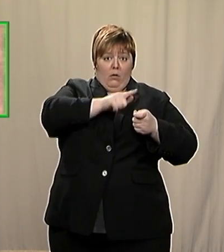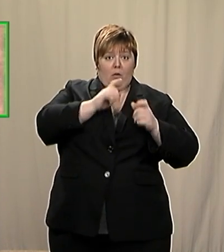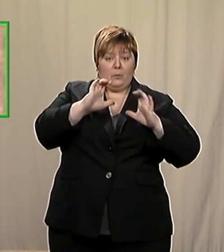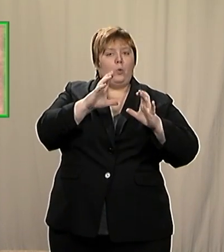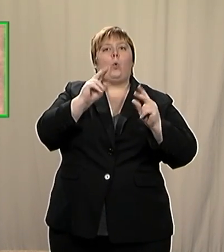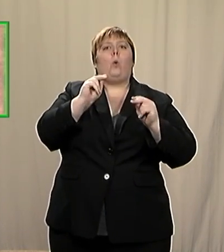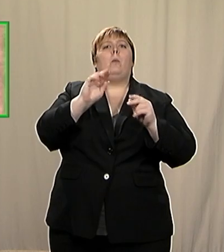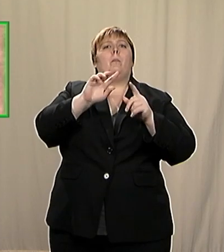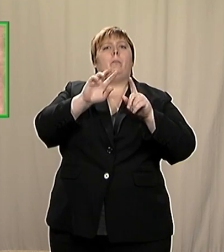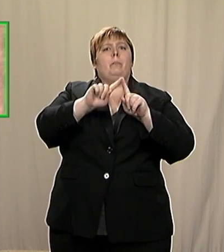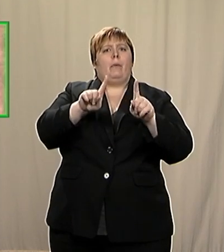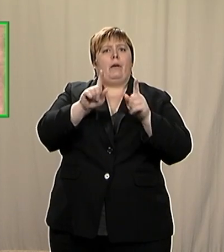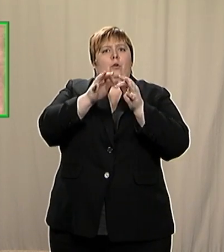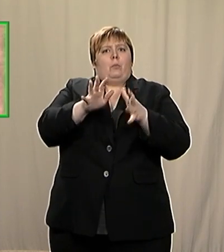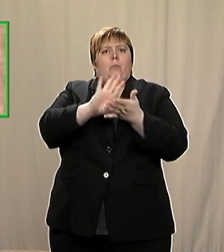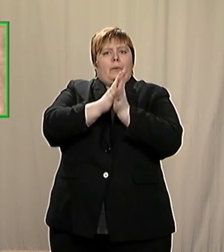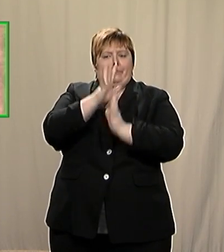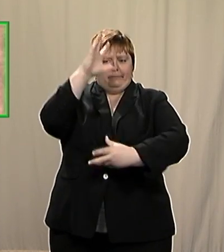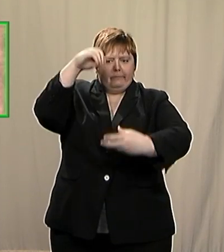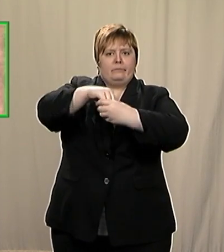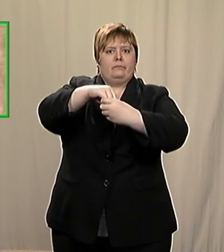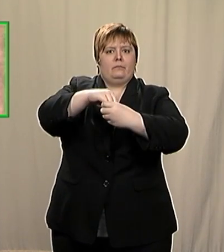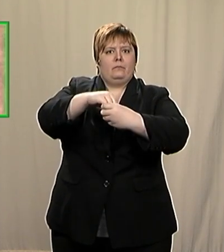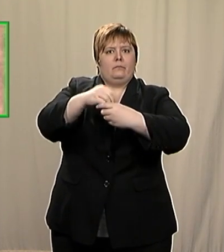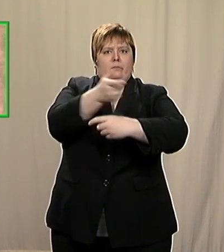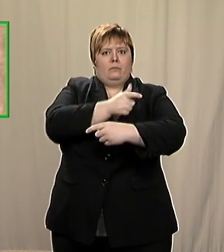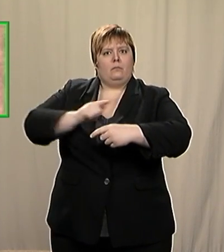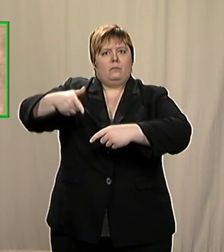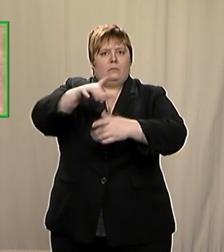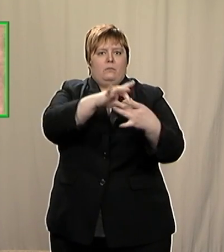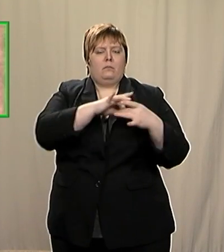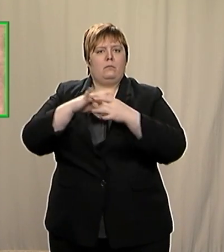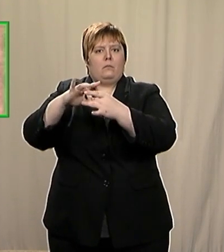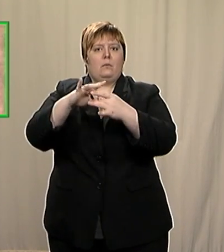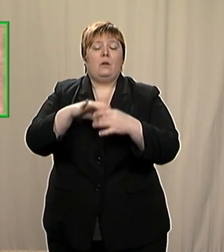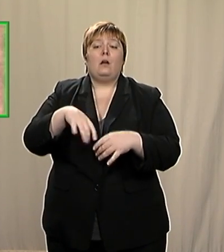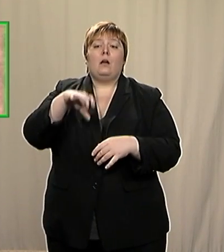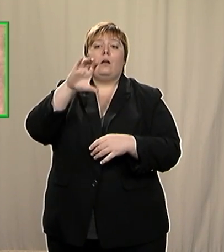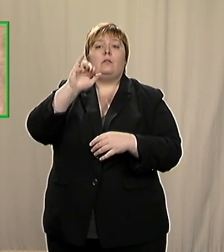Cynthia Roy's work starting even before interpreting as a discourse process recognizes